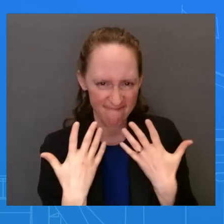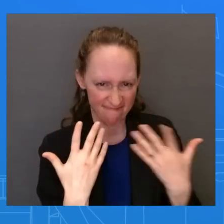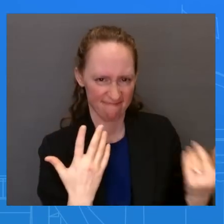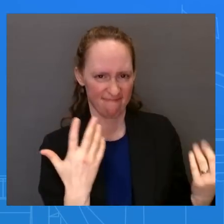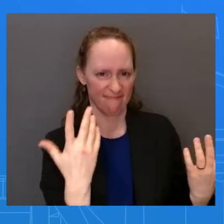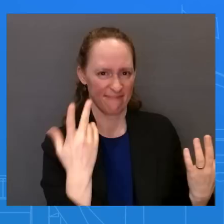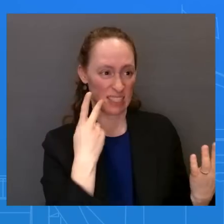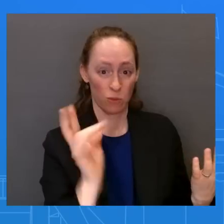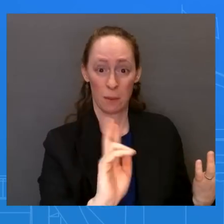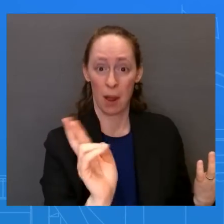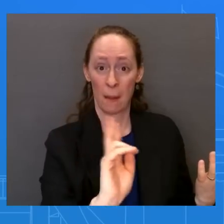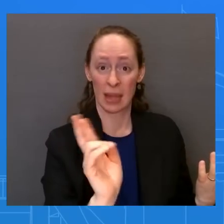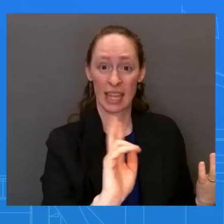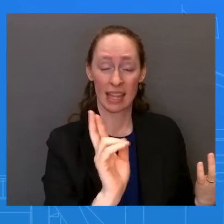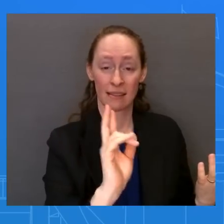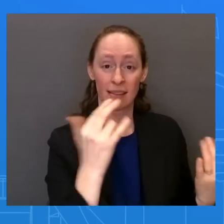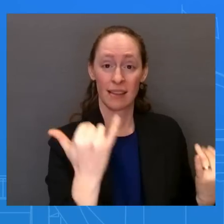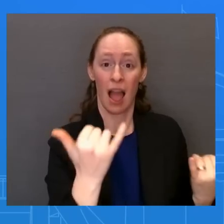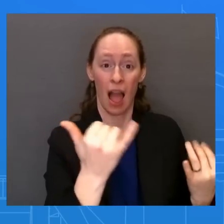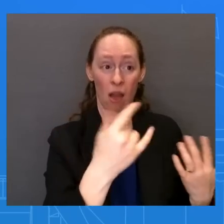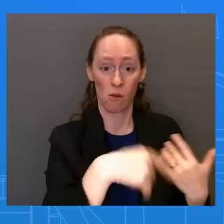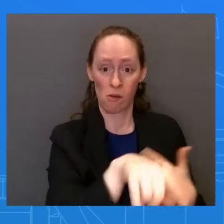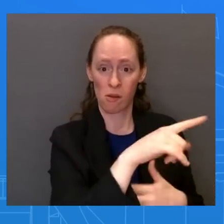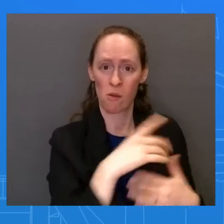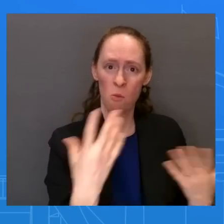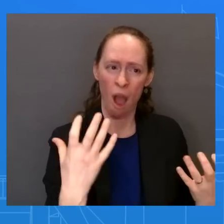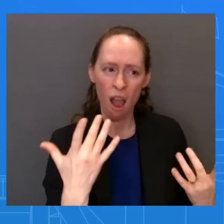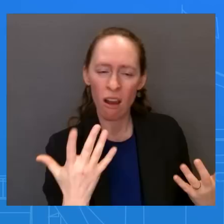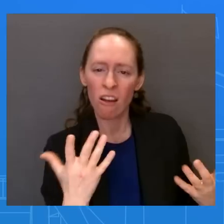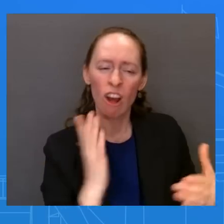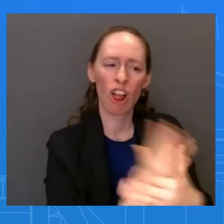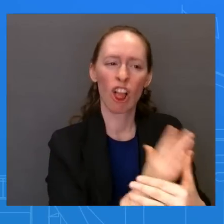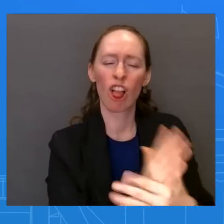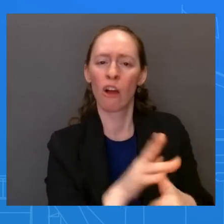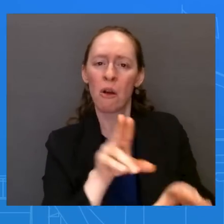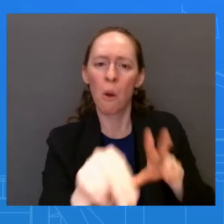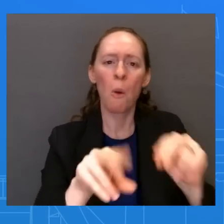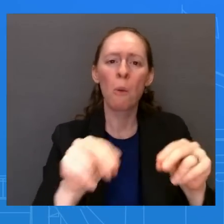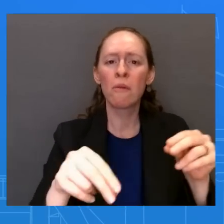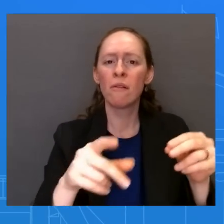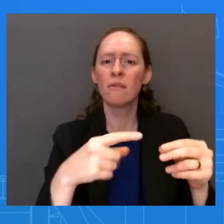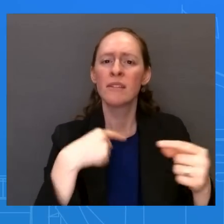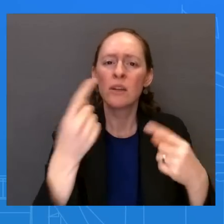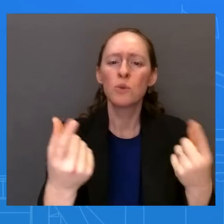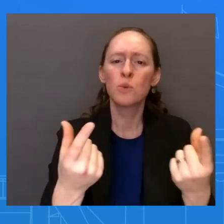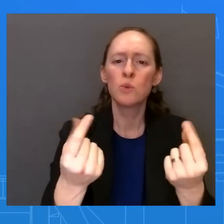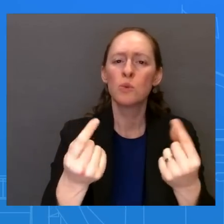in which millions of Americans went to the polls just across the country to protect women's constitutional rights